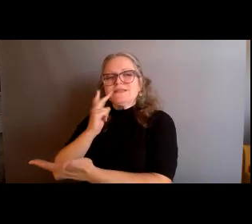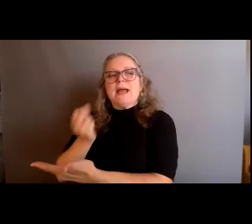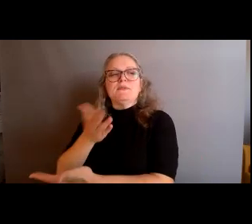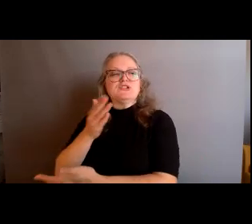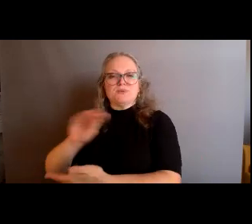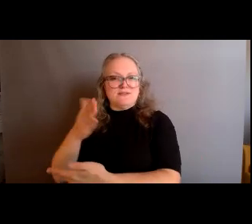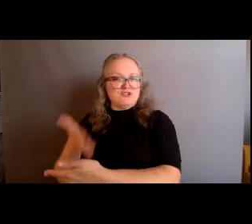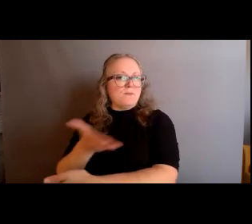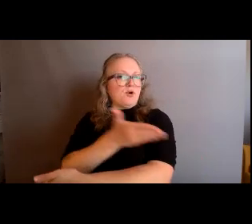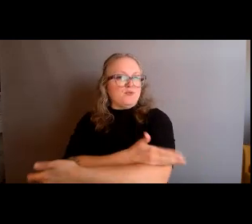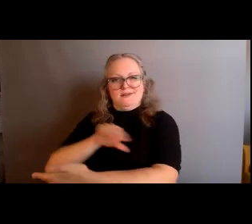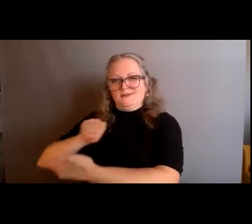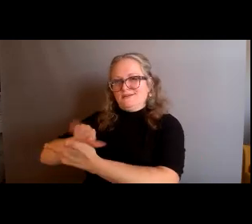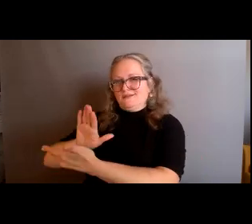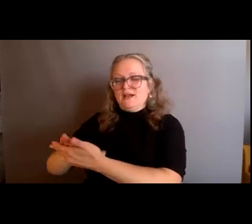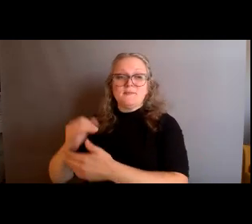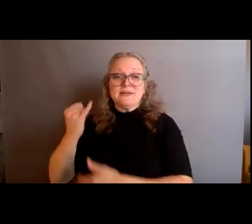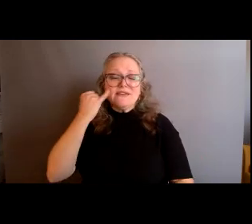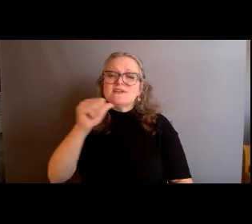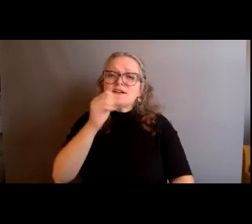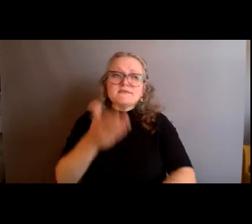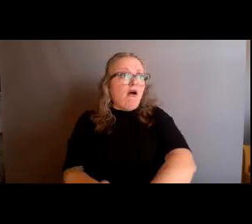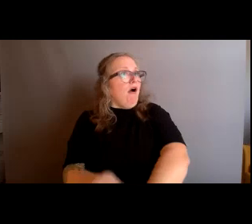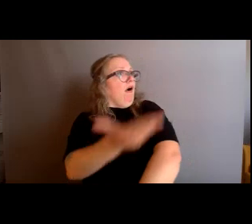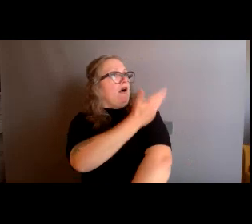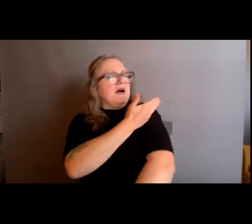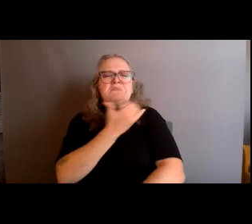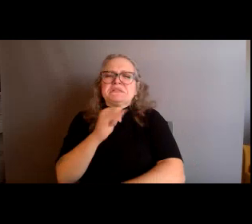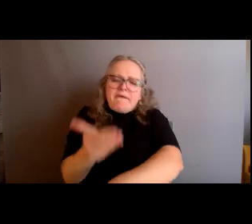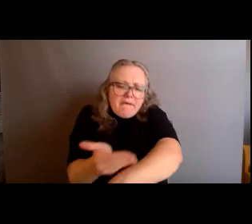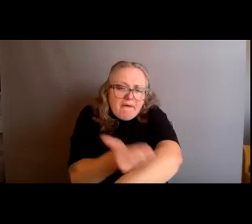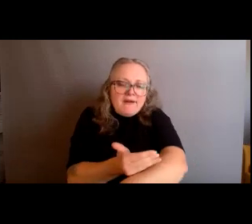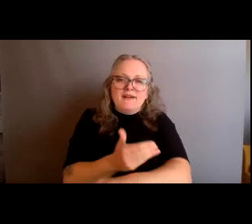And even if it doesn't improve that much, we can present, you know, if you're hearing